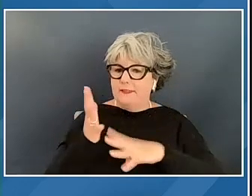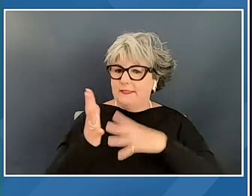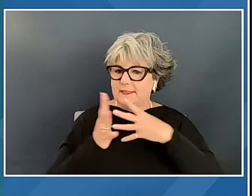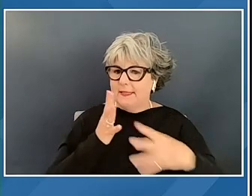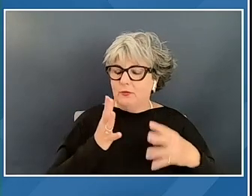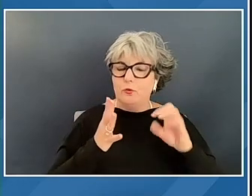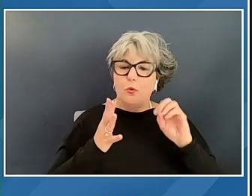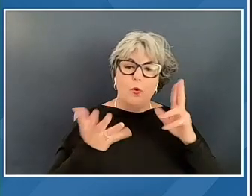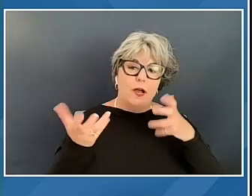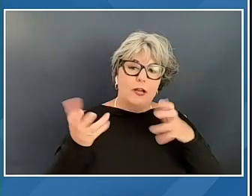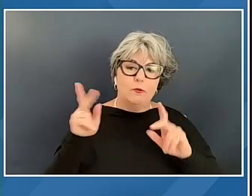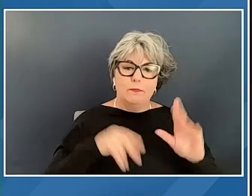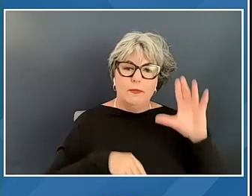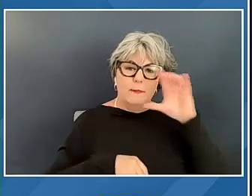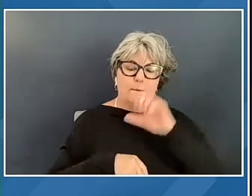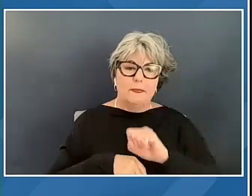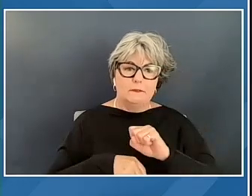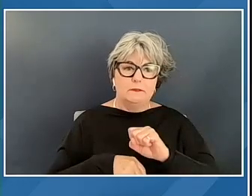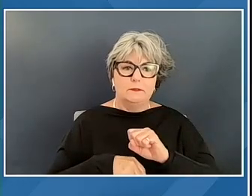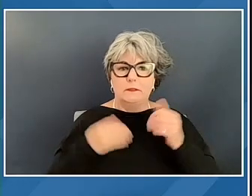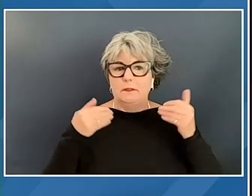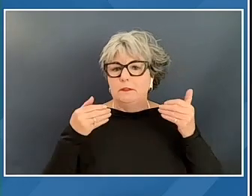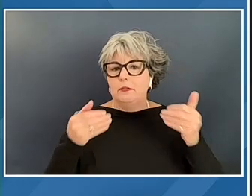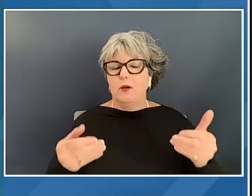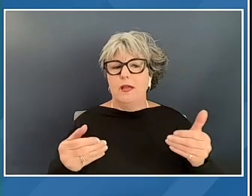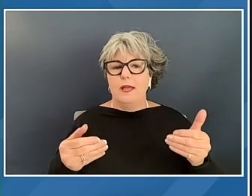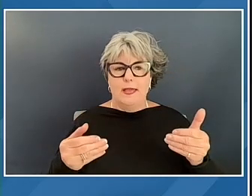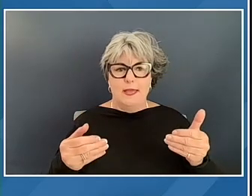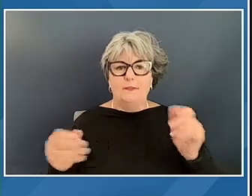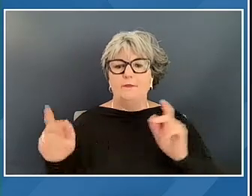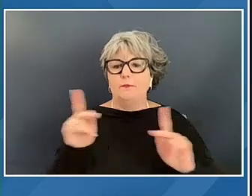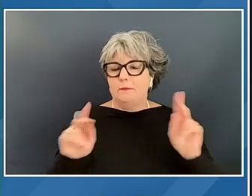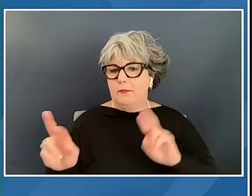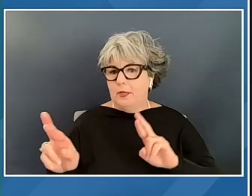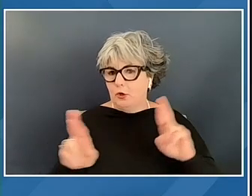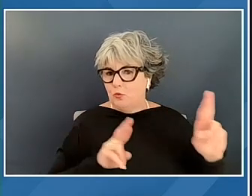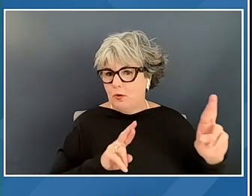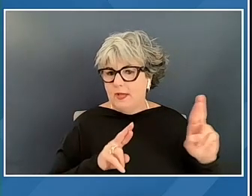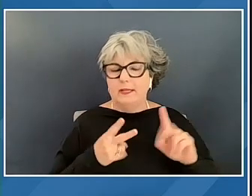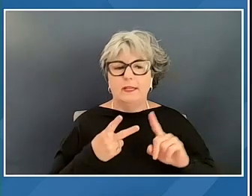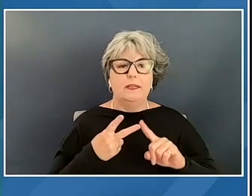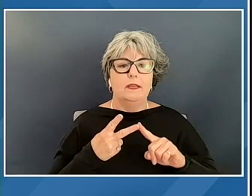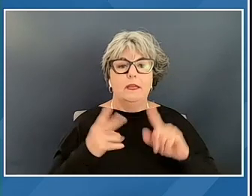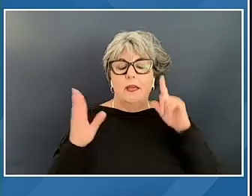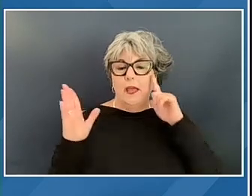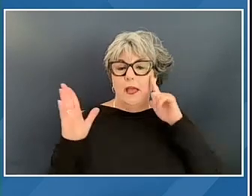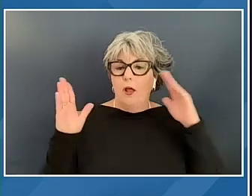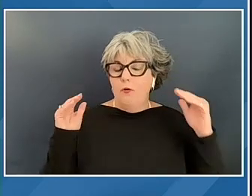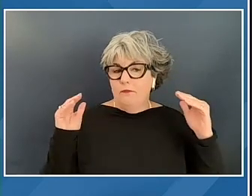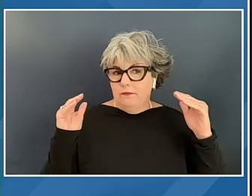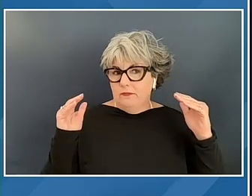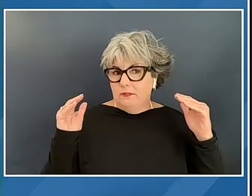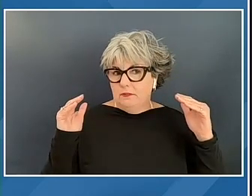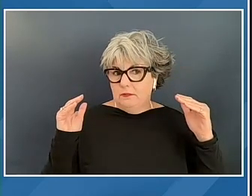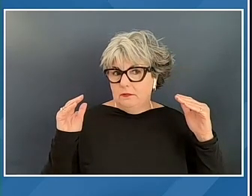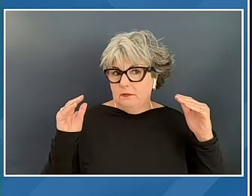We could go ahead with public comment for those that are ready. And hopefully the way that I know we deal